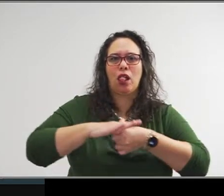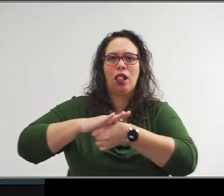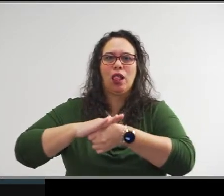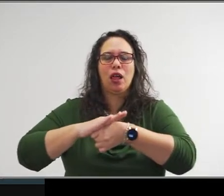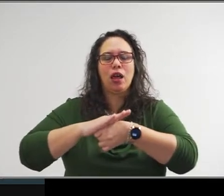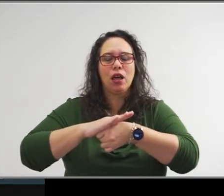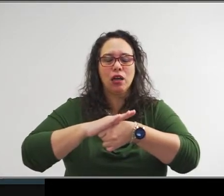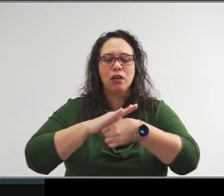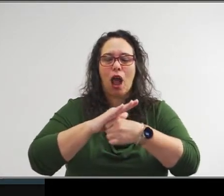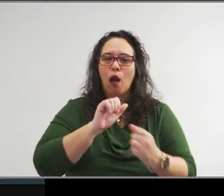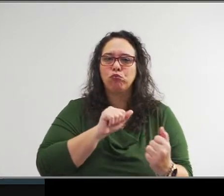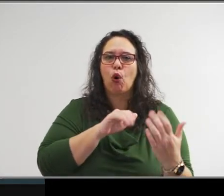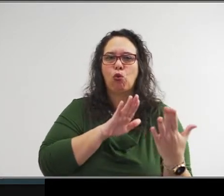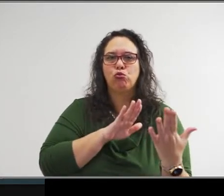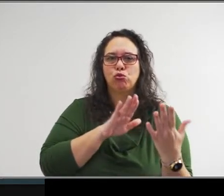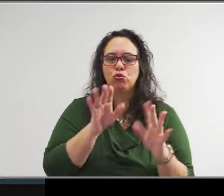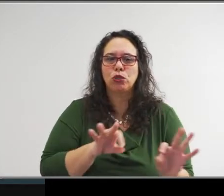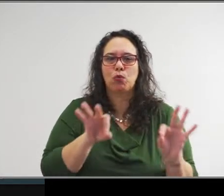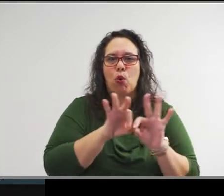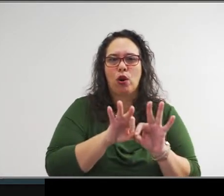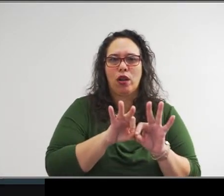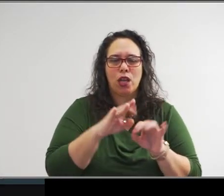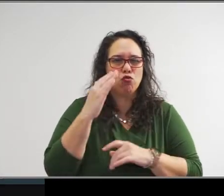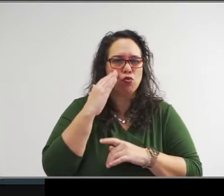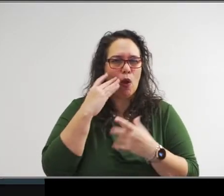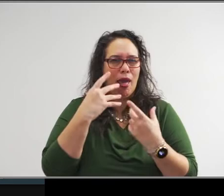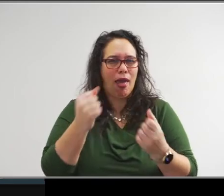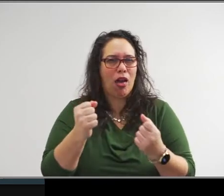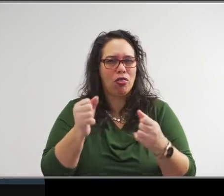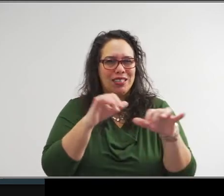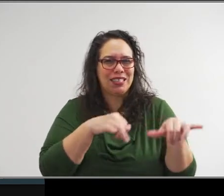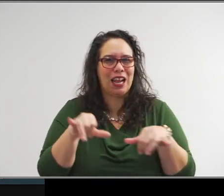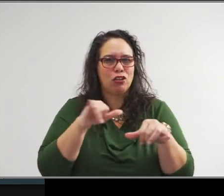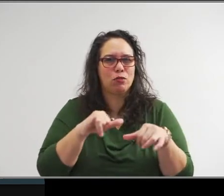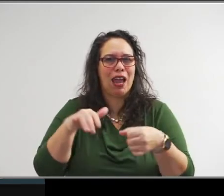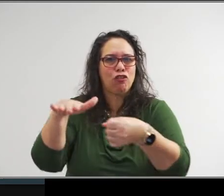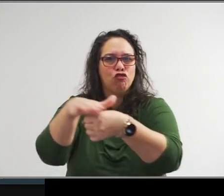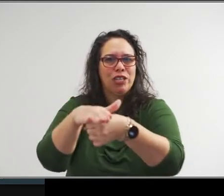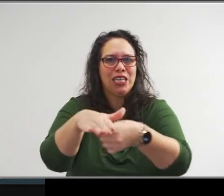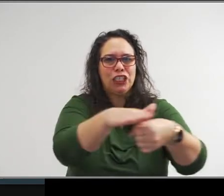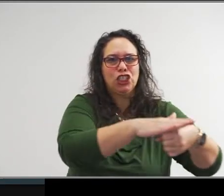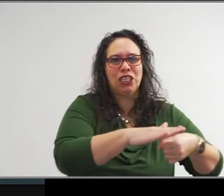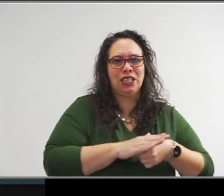So when they started to look at health standards by region as opposed to County, the difference that that made